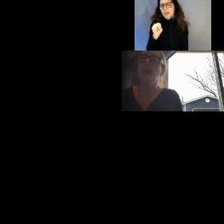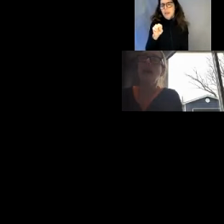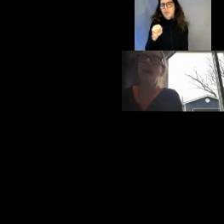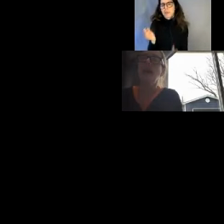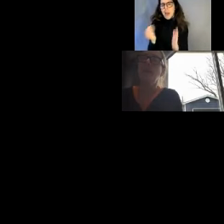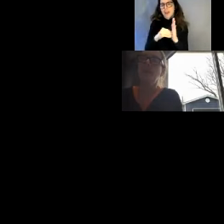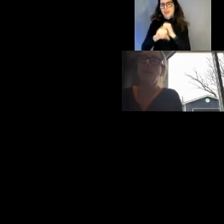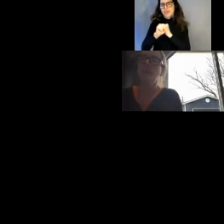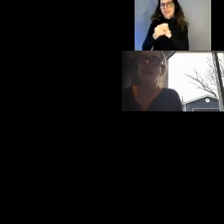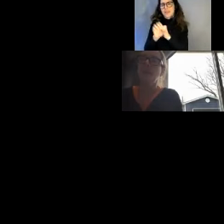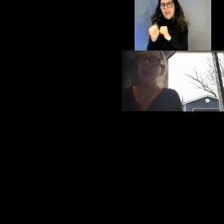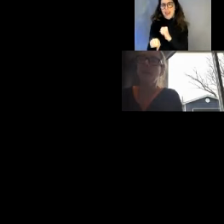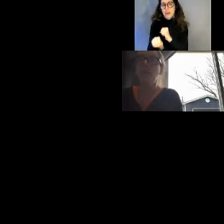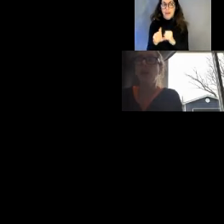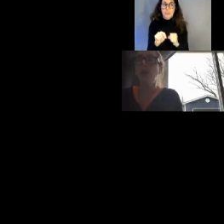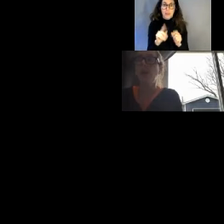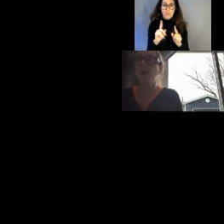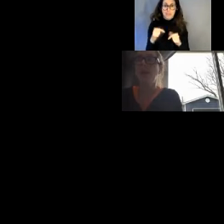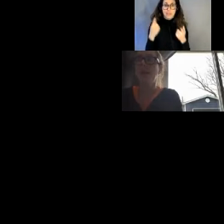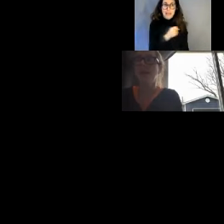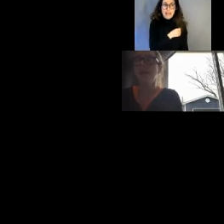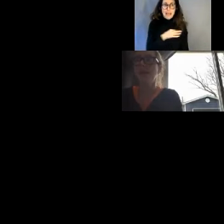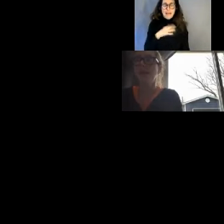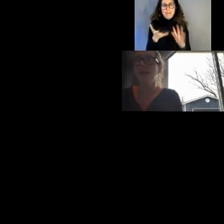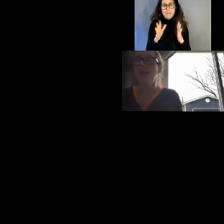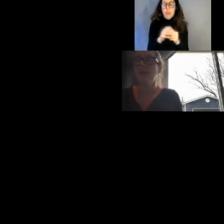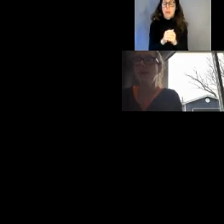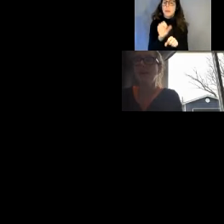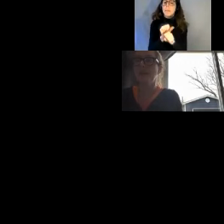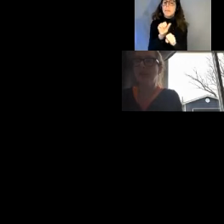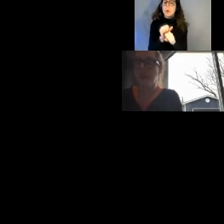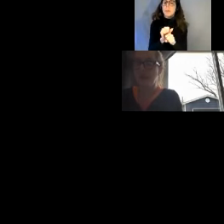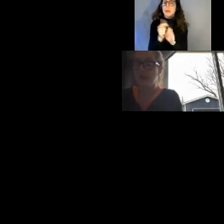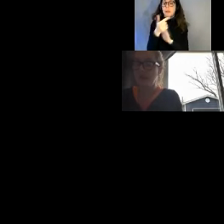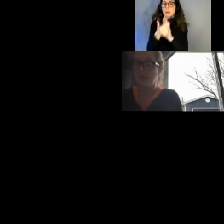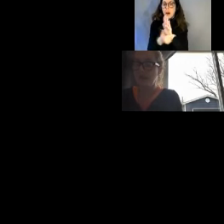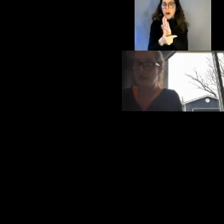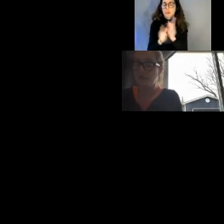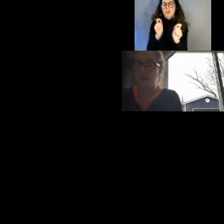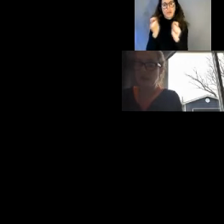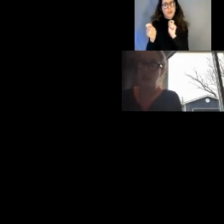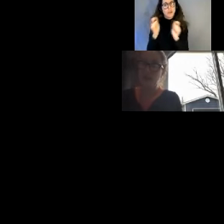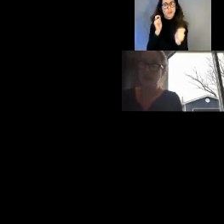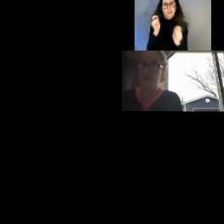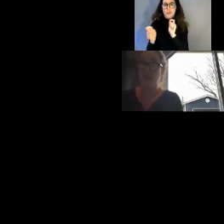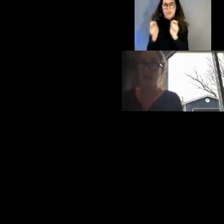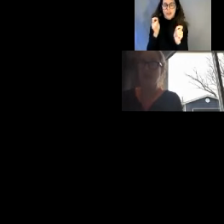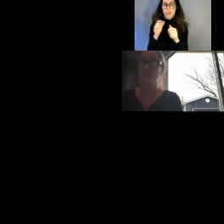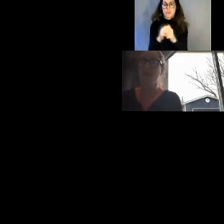attendant has been on staff. If you're advertising recruiting for new staff, you can make that a condition of